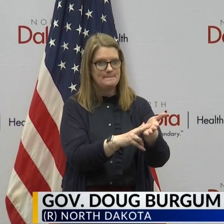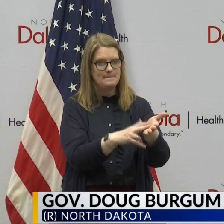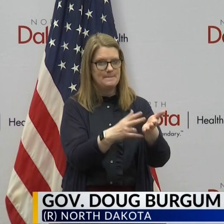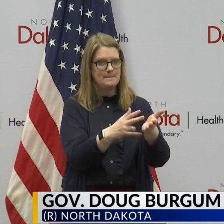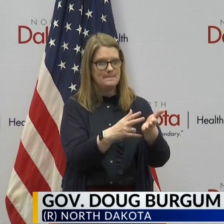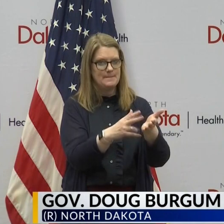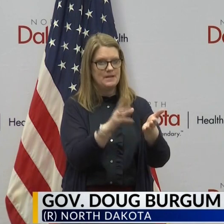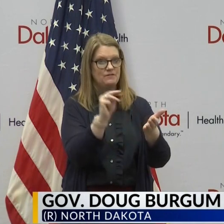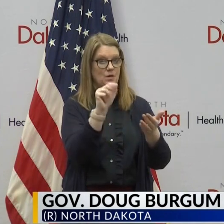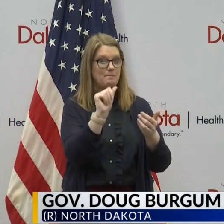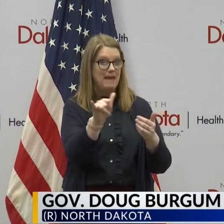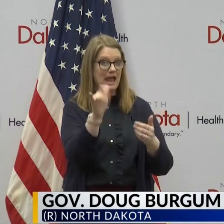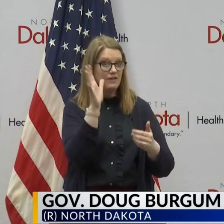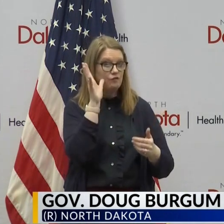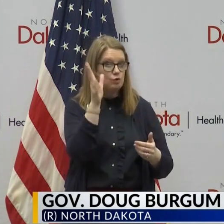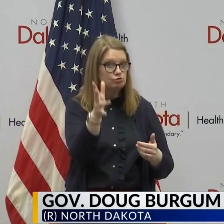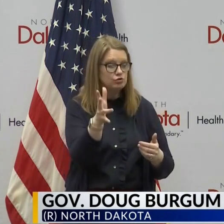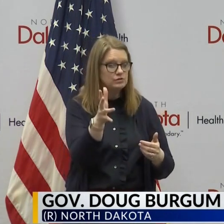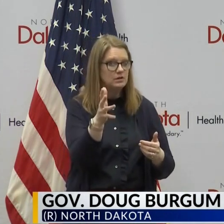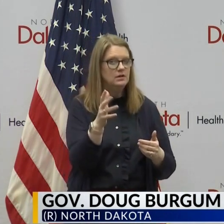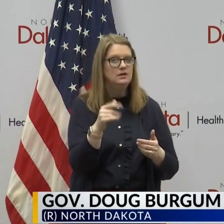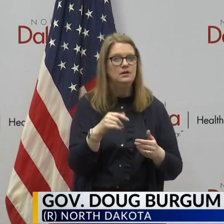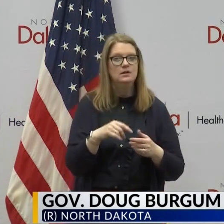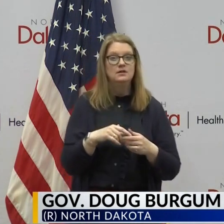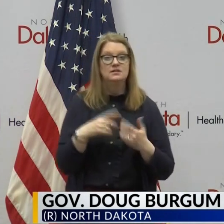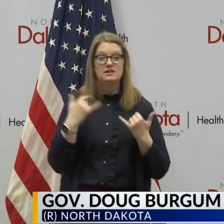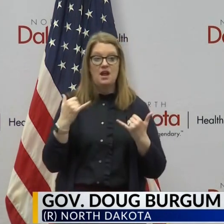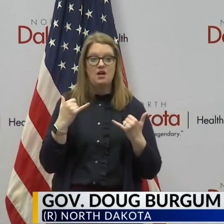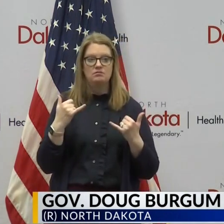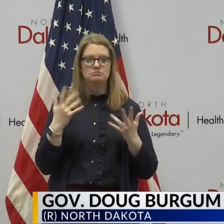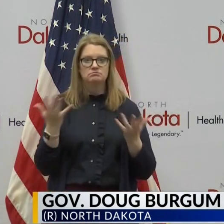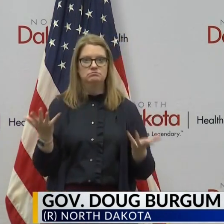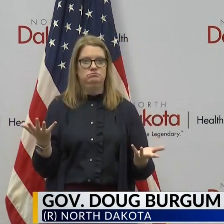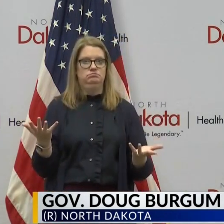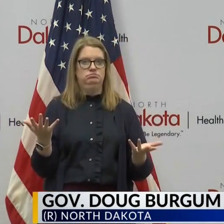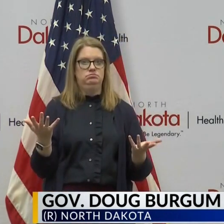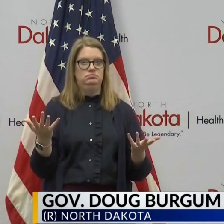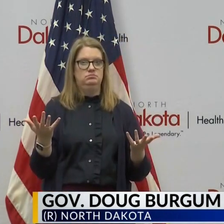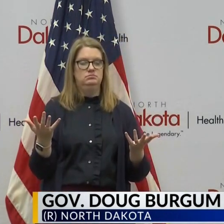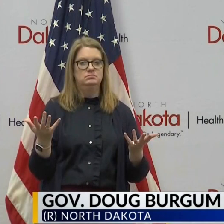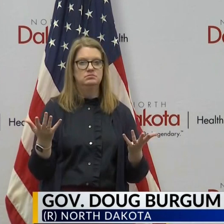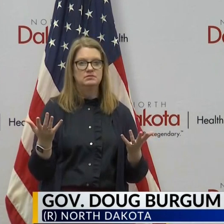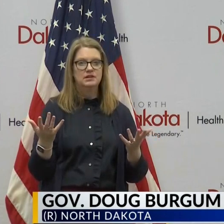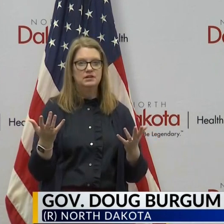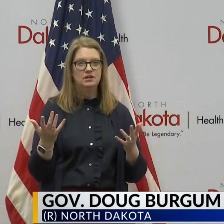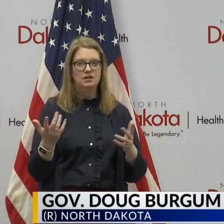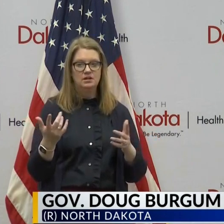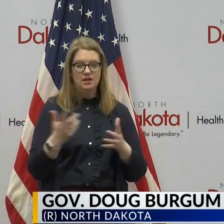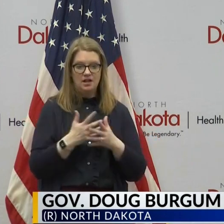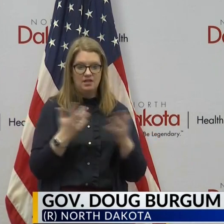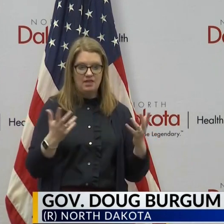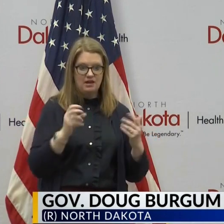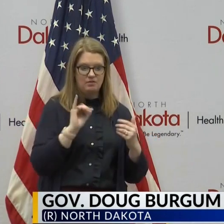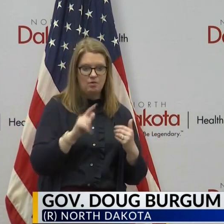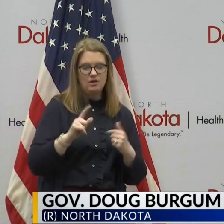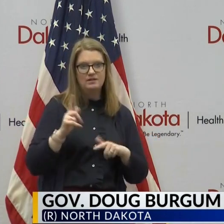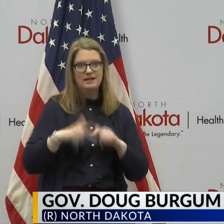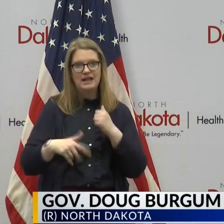HAVE END DATES. TOMORROW IS THE END DATE OF THE